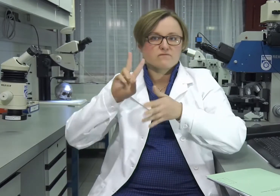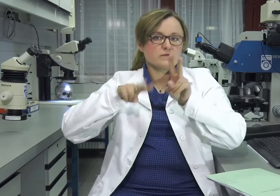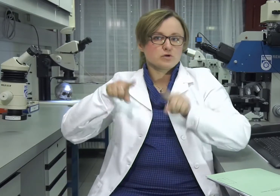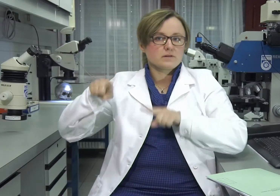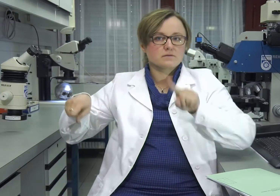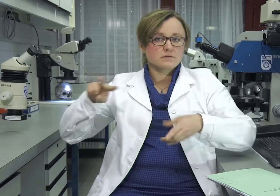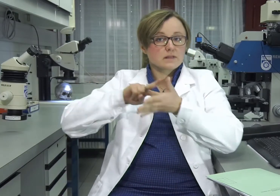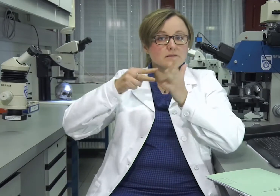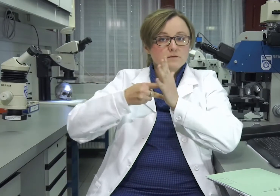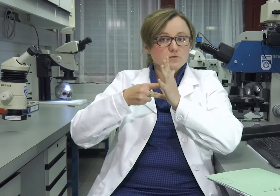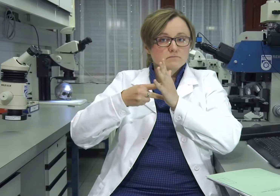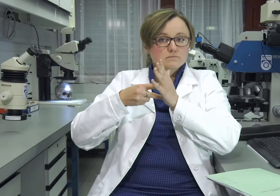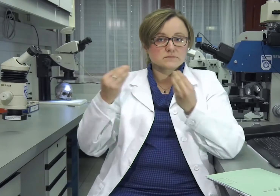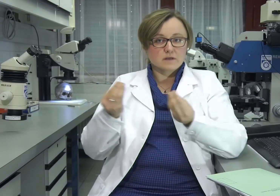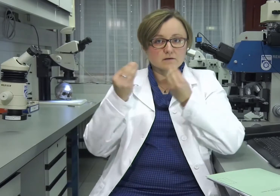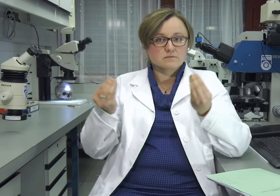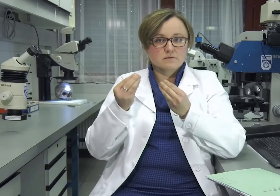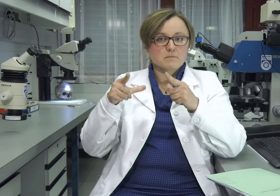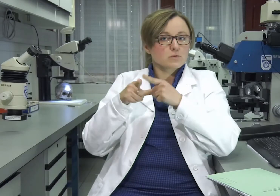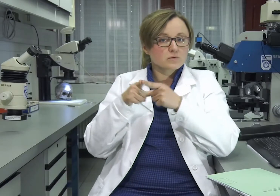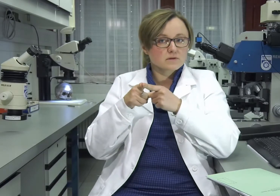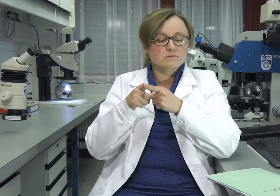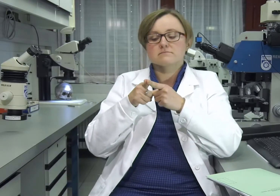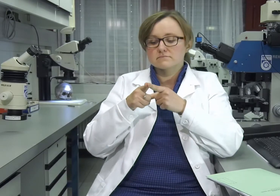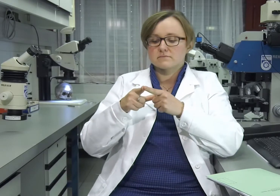I use different techniques, materials and methods.